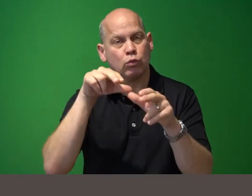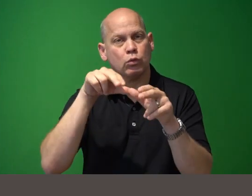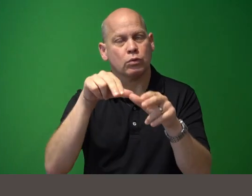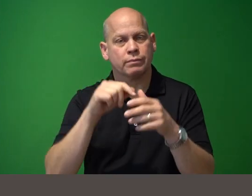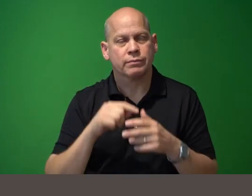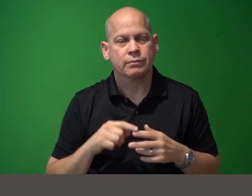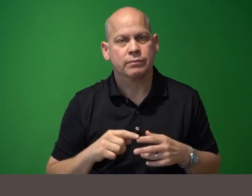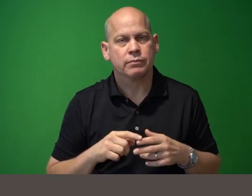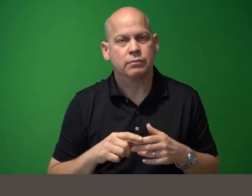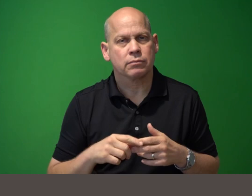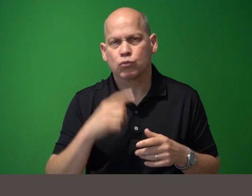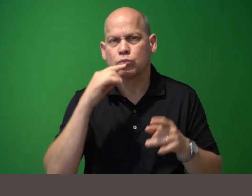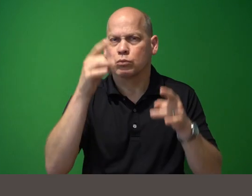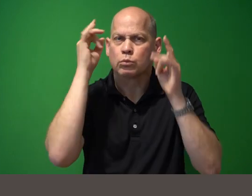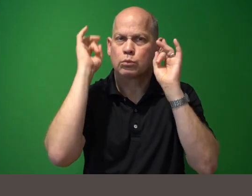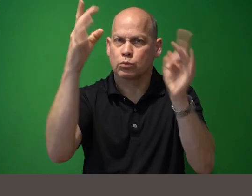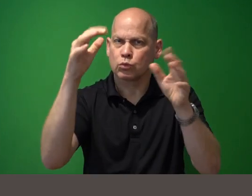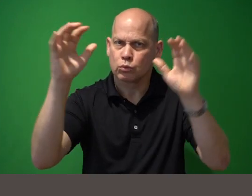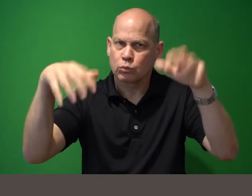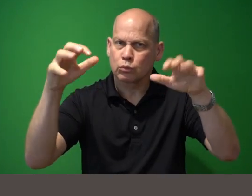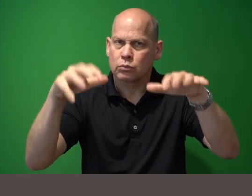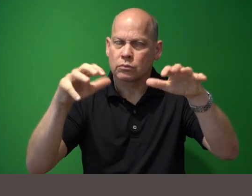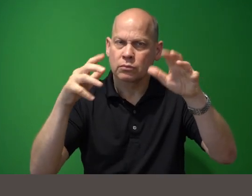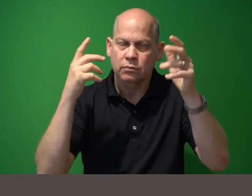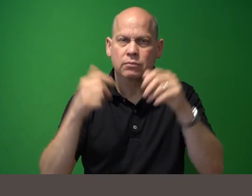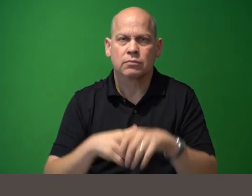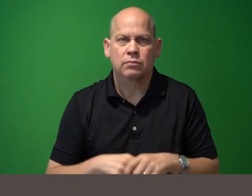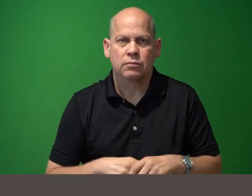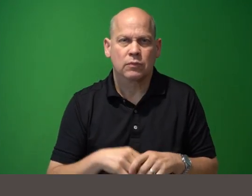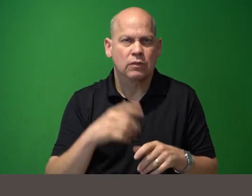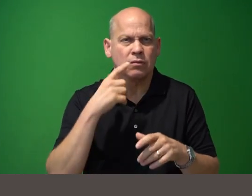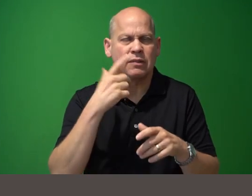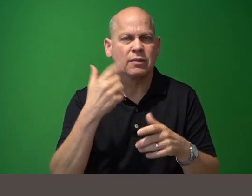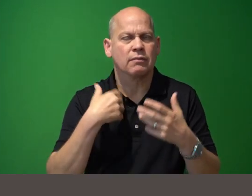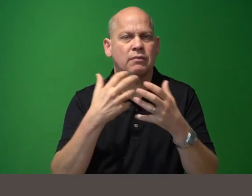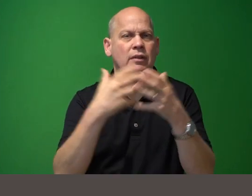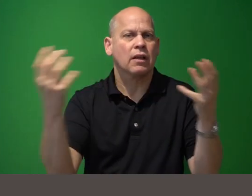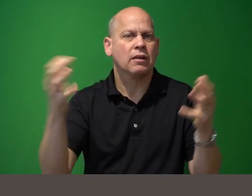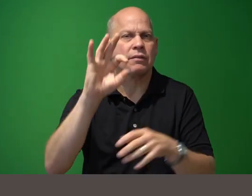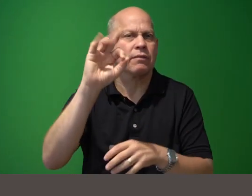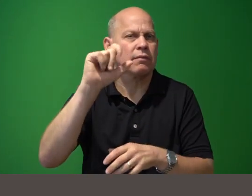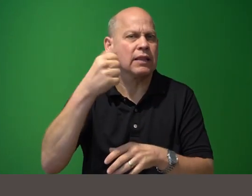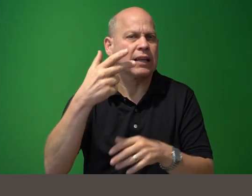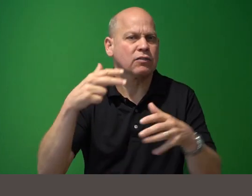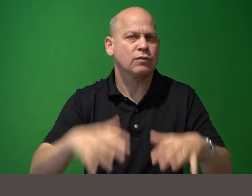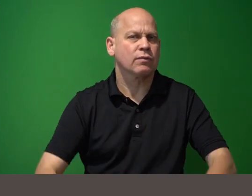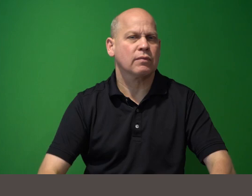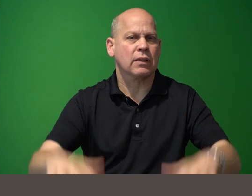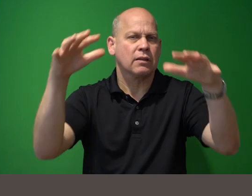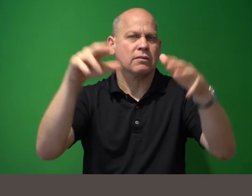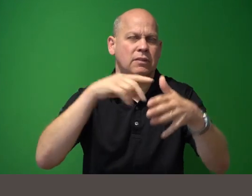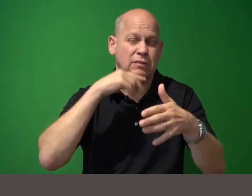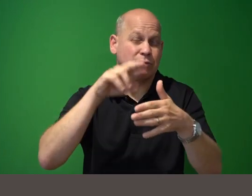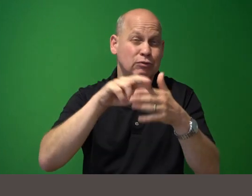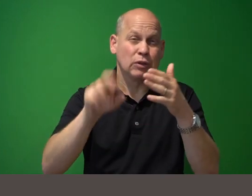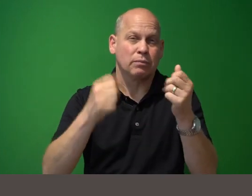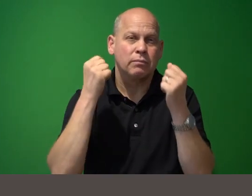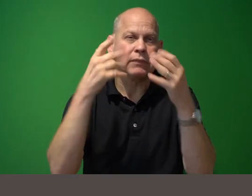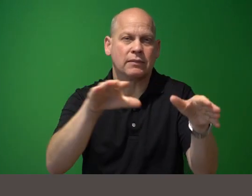there was a historic rainfall, which led to flash floods, and that resulted in many casualties.